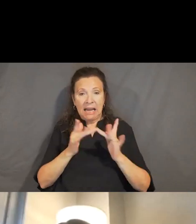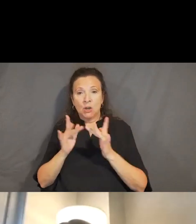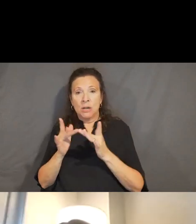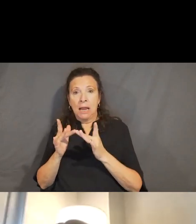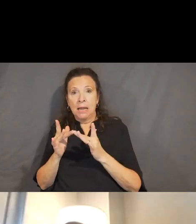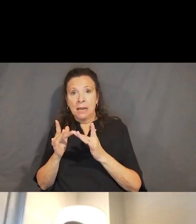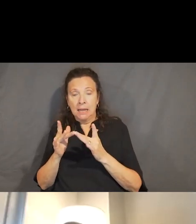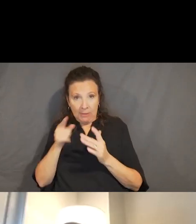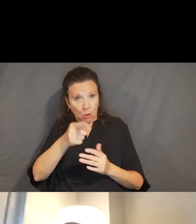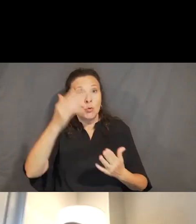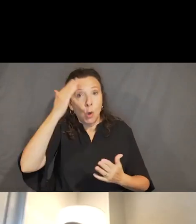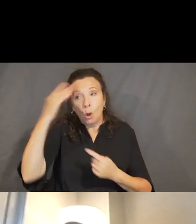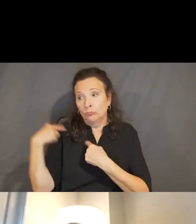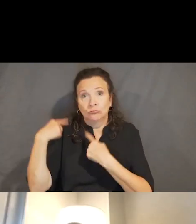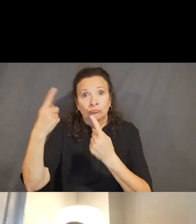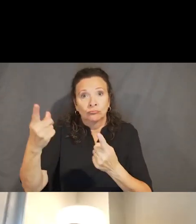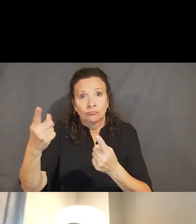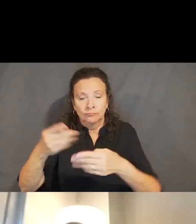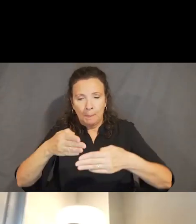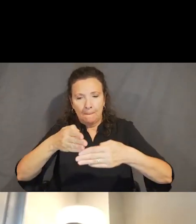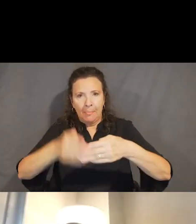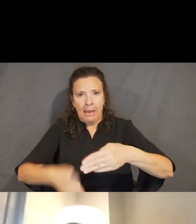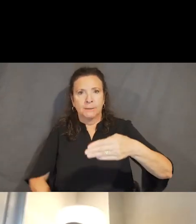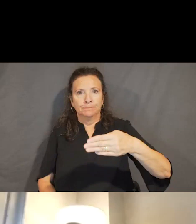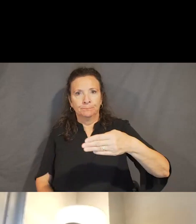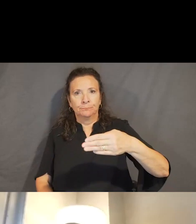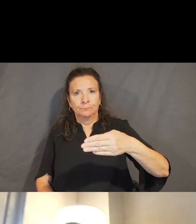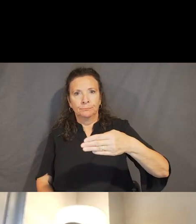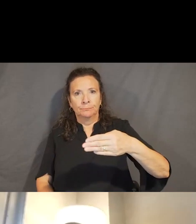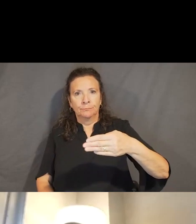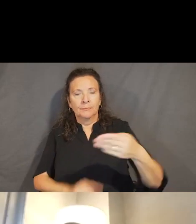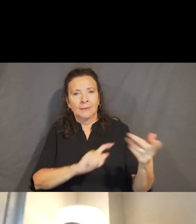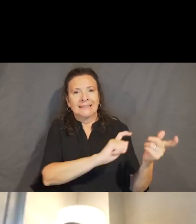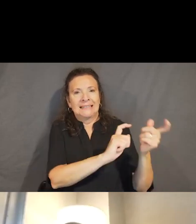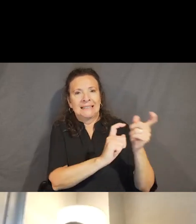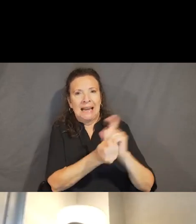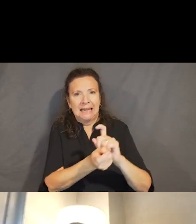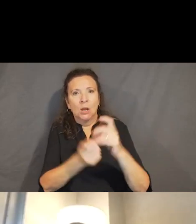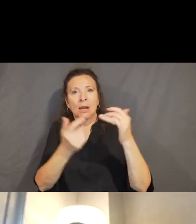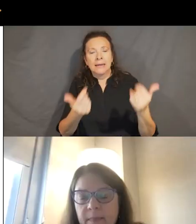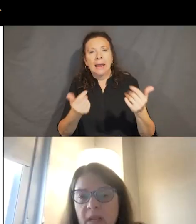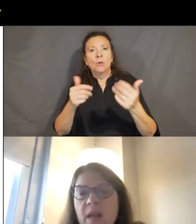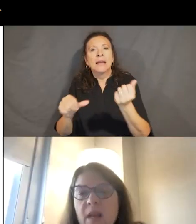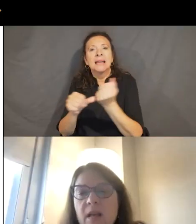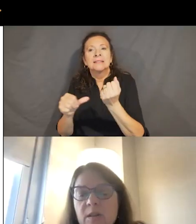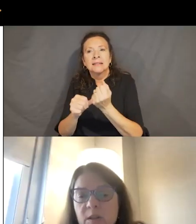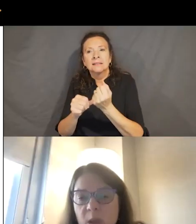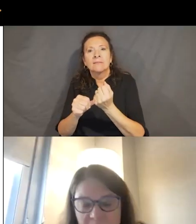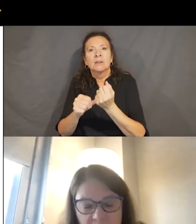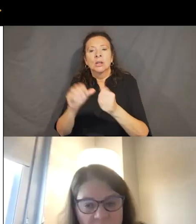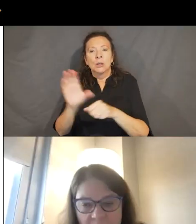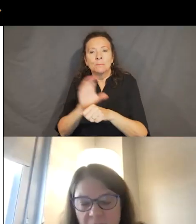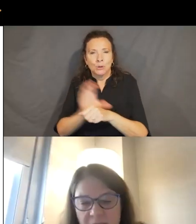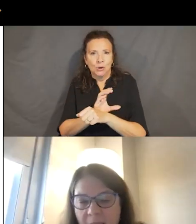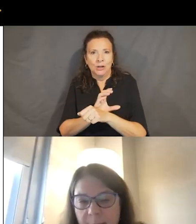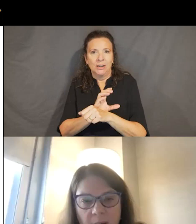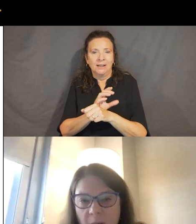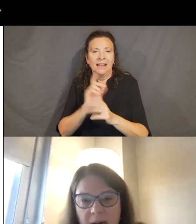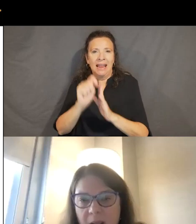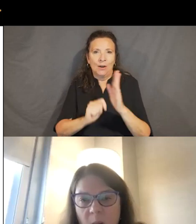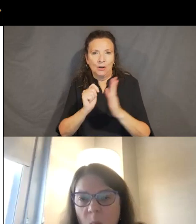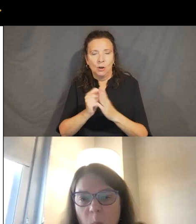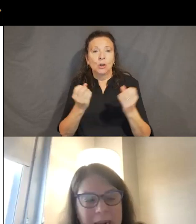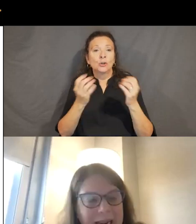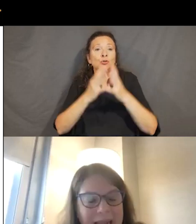it. We have already entered the assistive computer error. So much change is happening right now. We